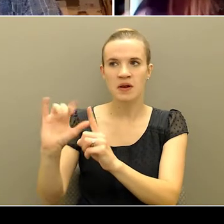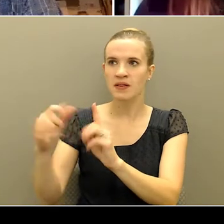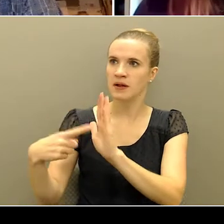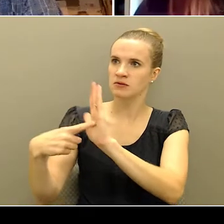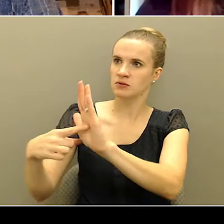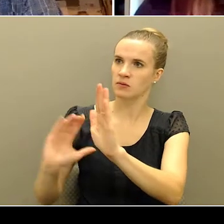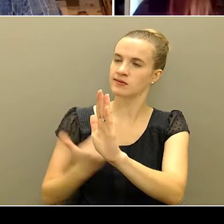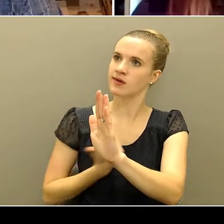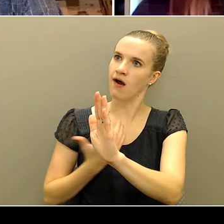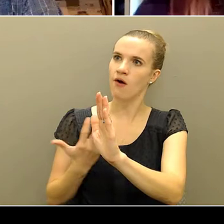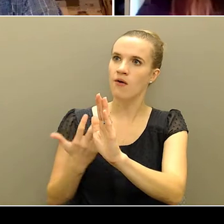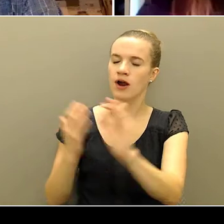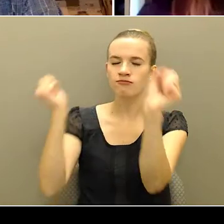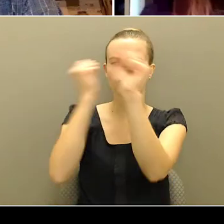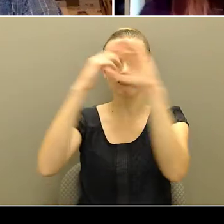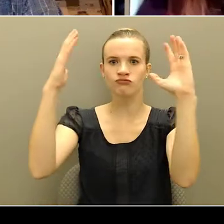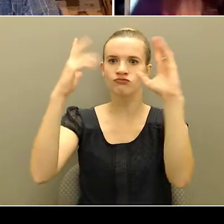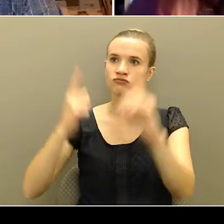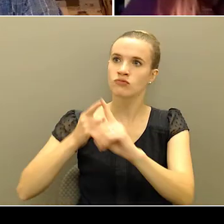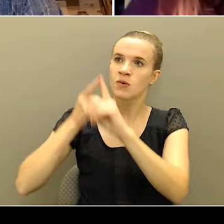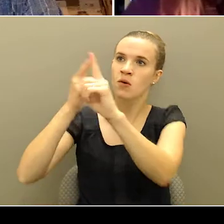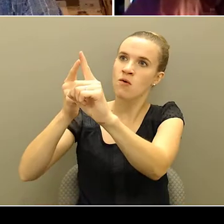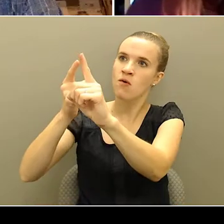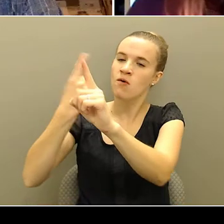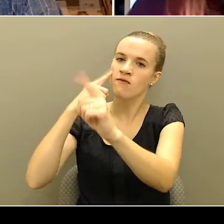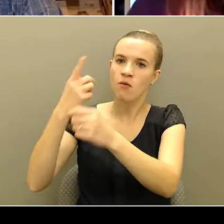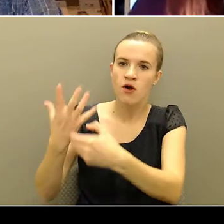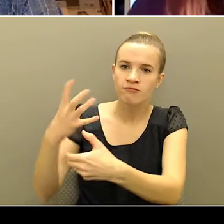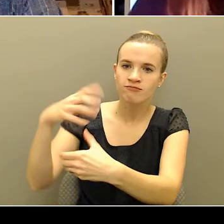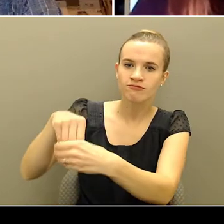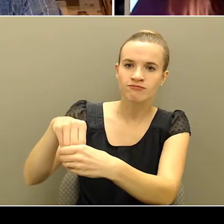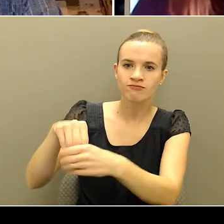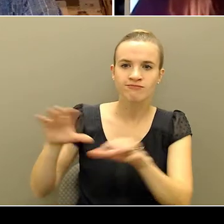we're kind of what we're after. But there is this an additional word that is